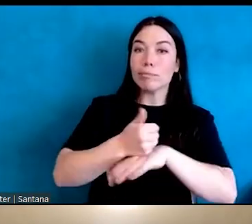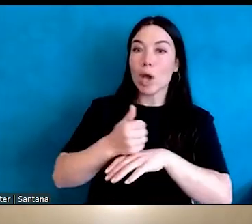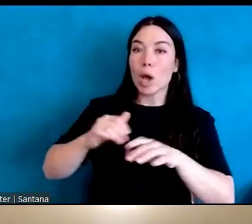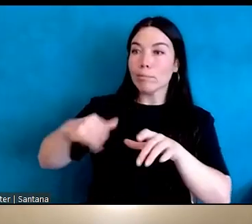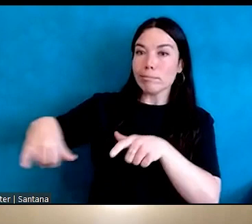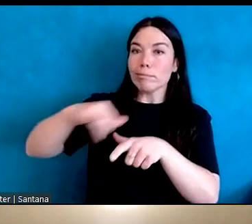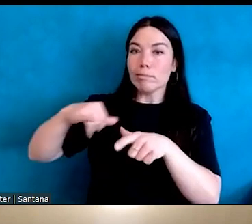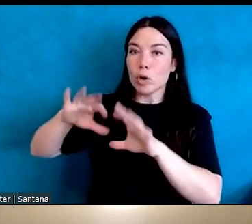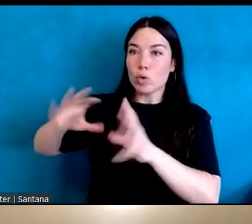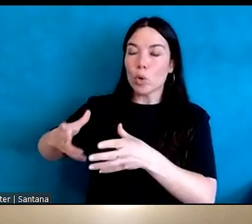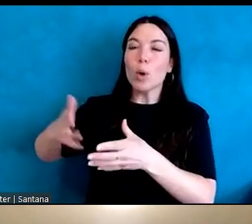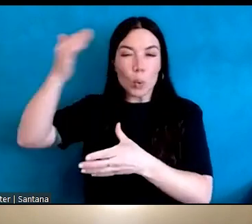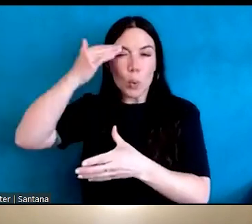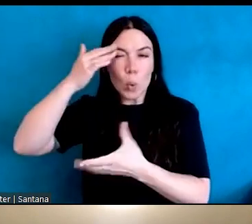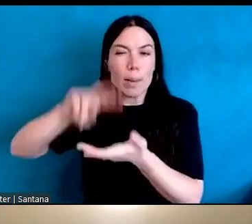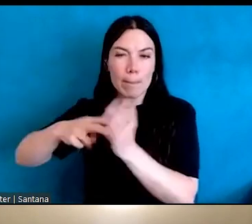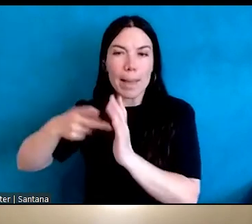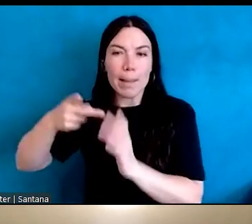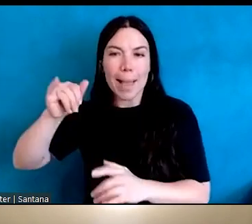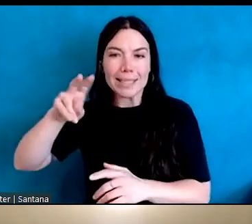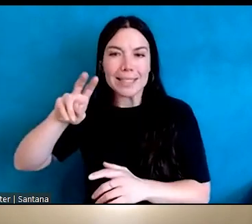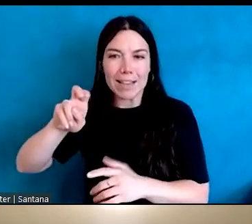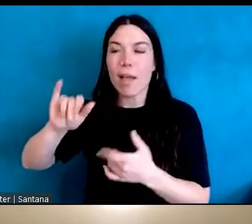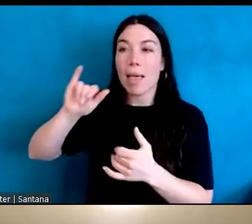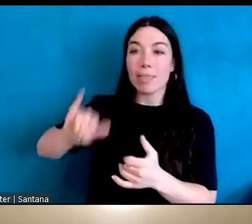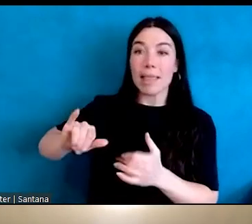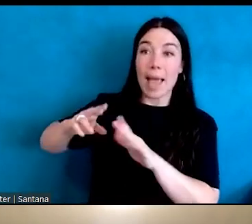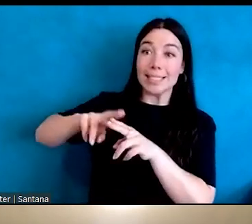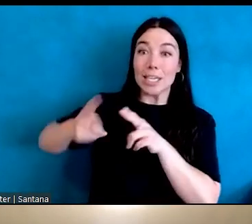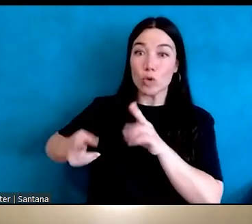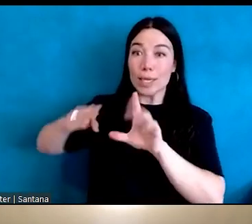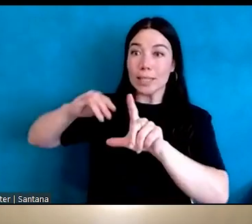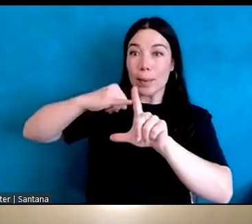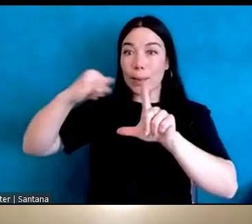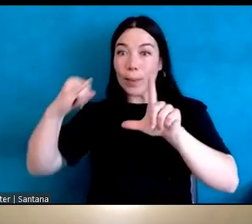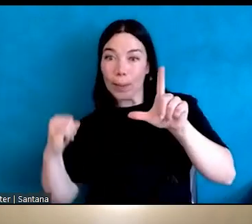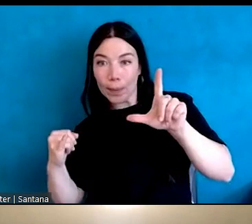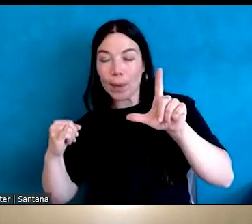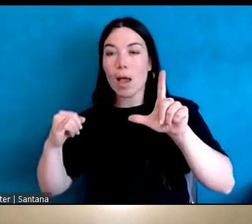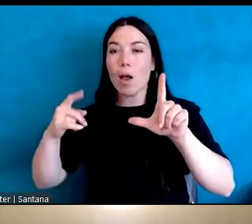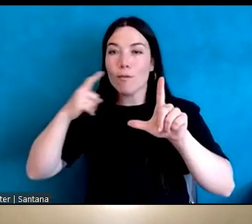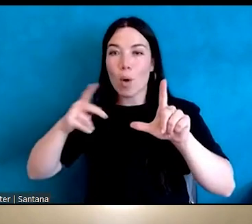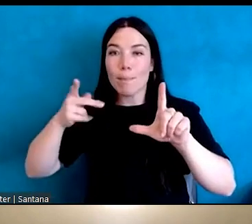then this decrease in priming, this developmental trajectory was much more evident, we had much stronger evidence for it.